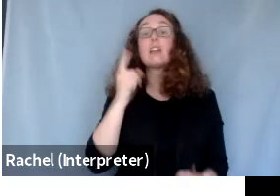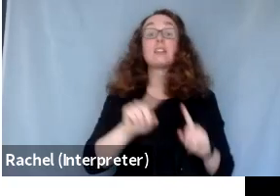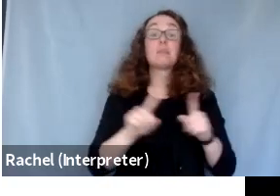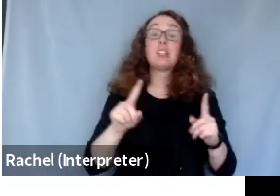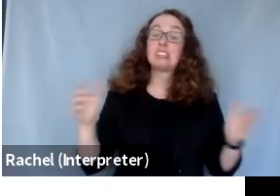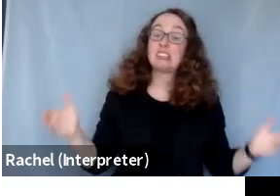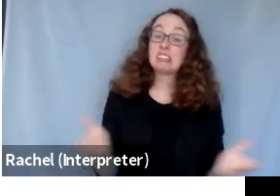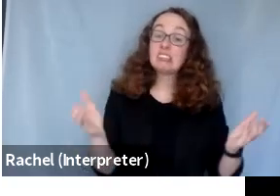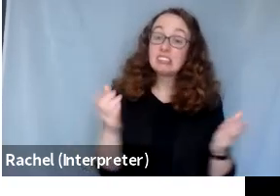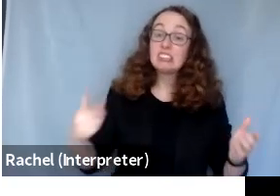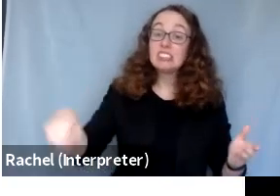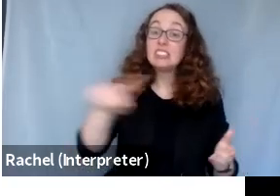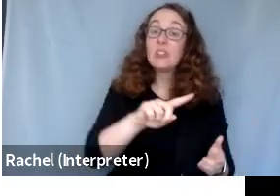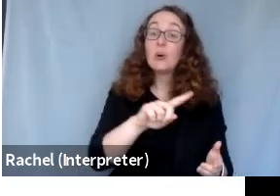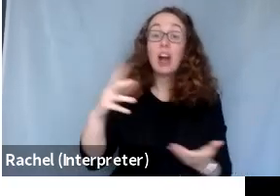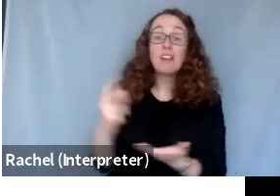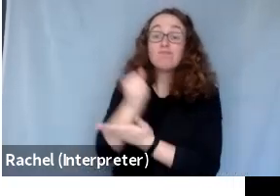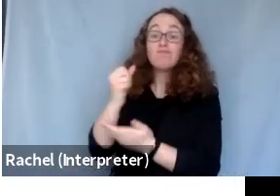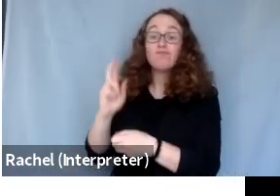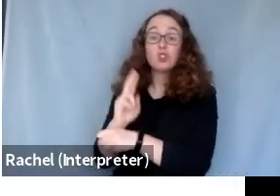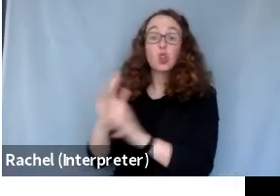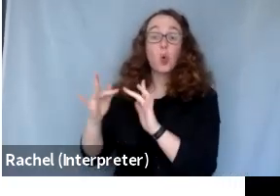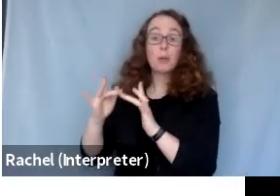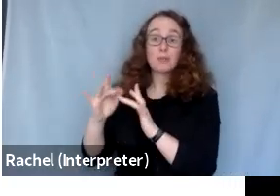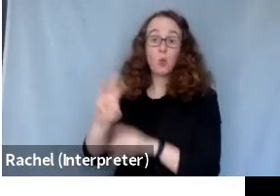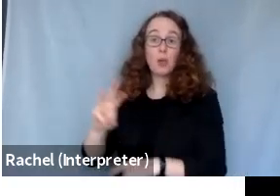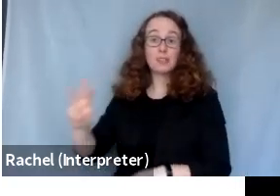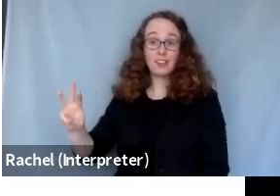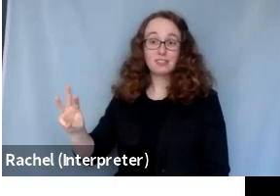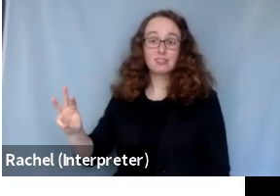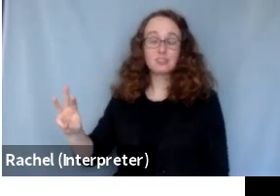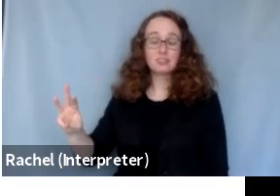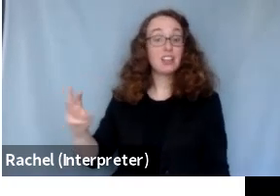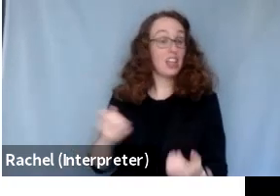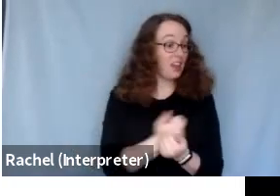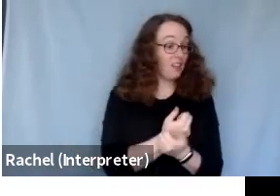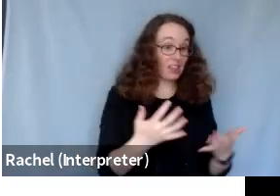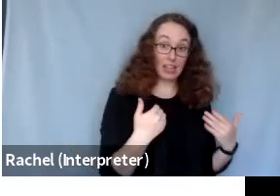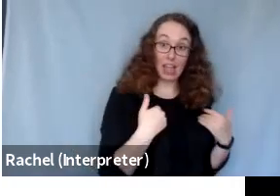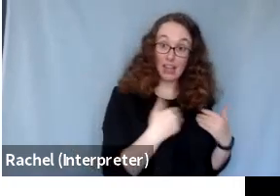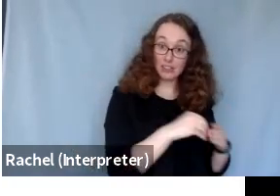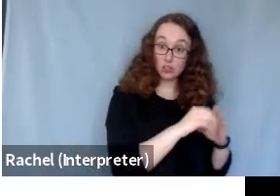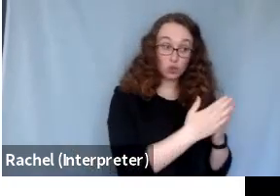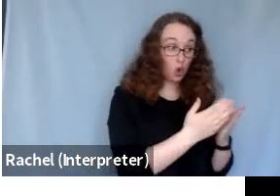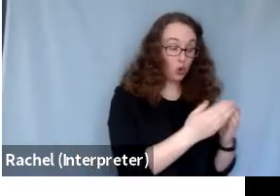our website as possible. Everything we have in the store physically is available online. You will have a